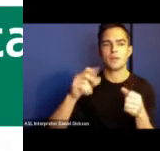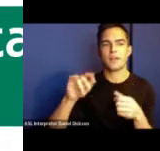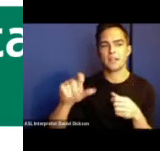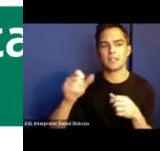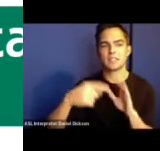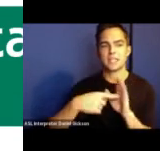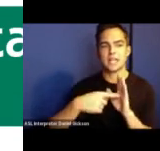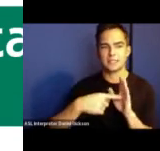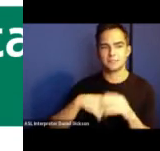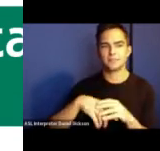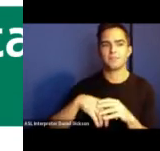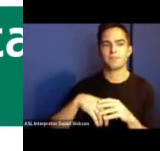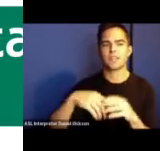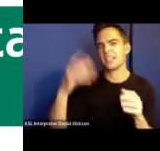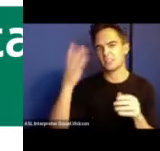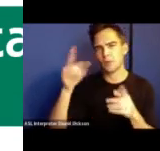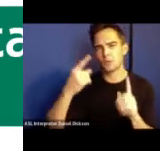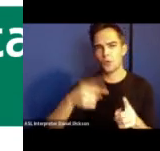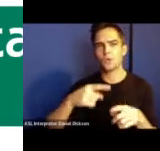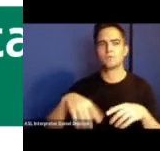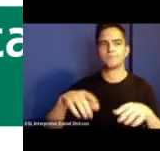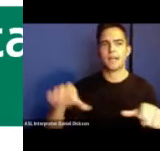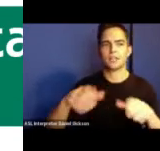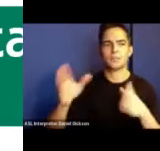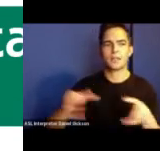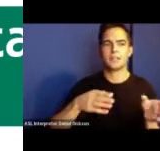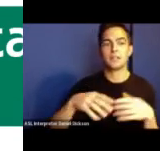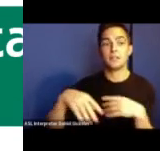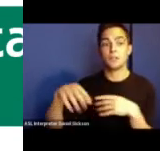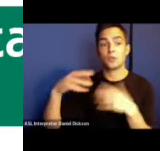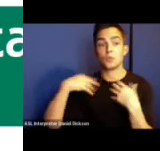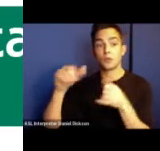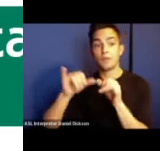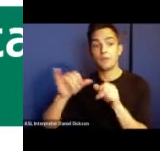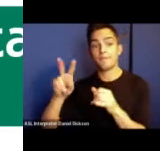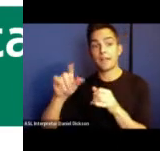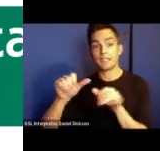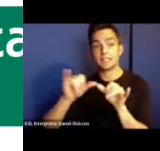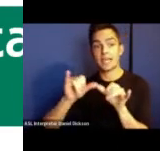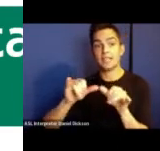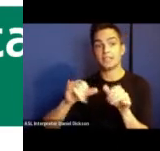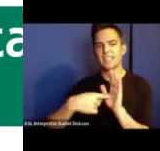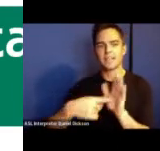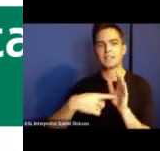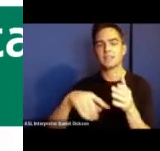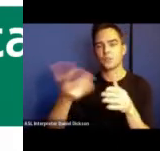like I said in the last slide are three, three different scales. The idea being that the brief additional recovery